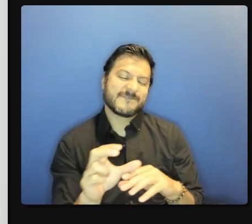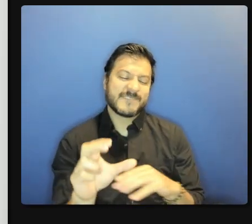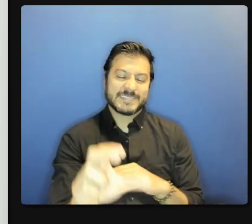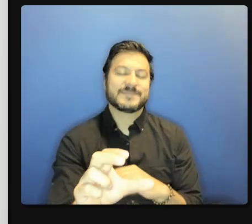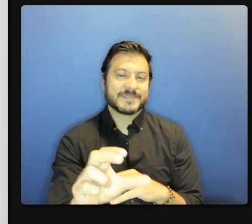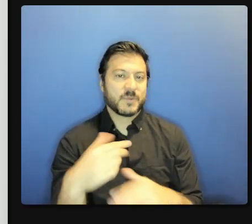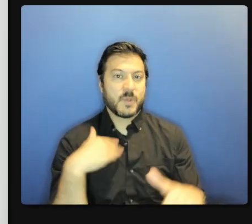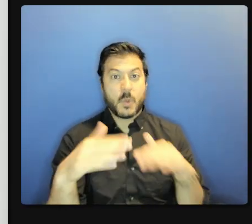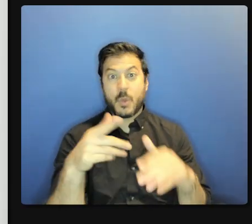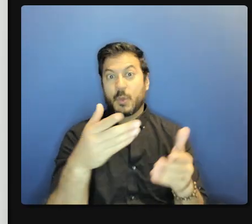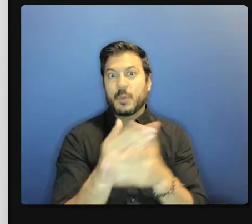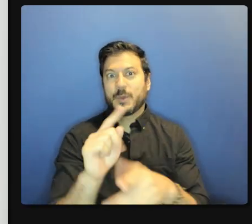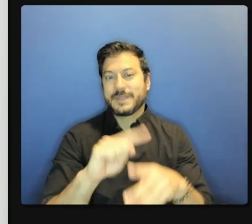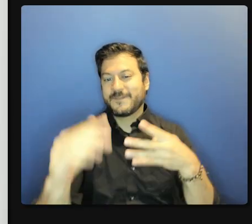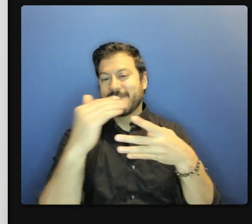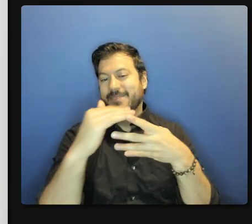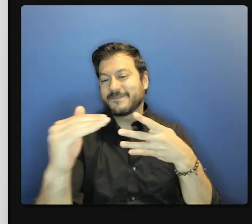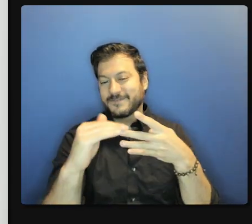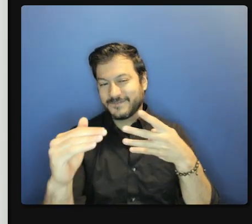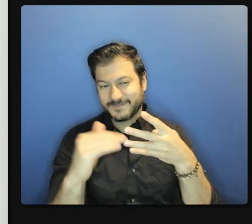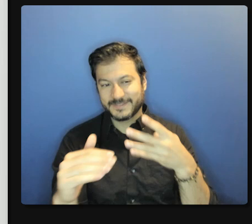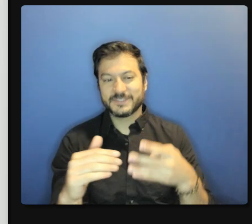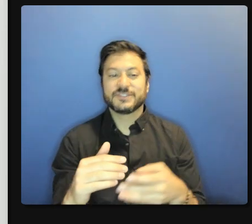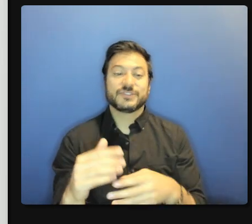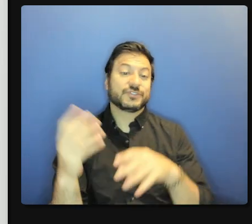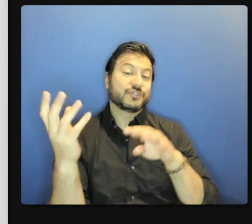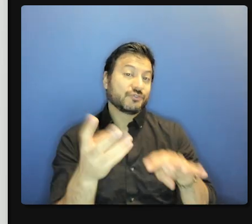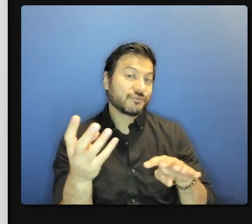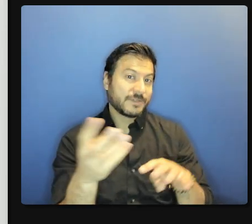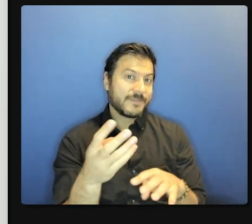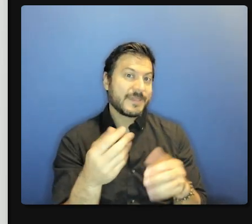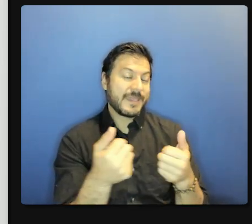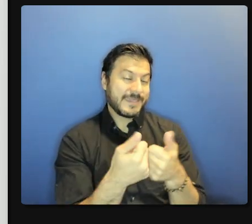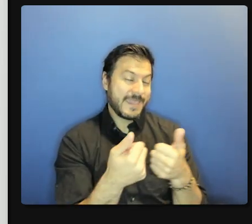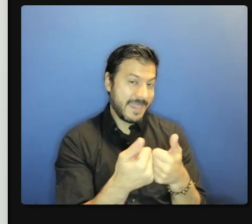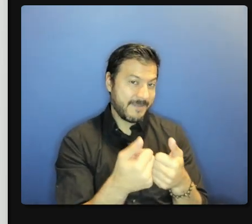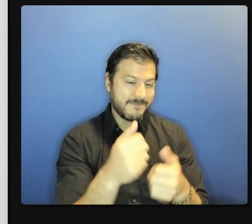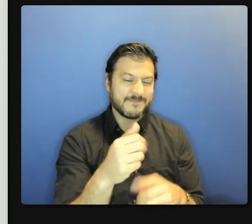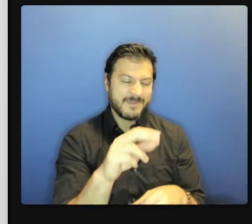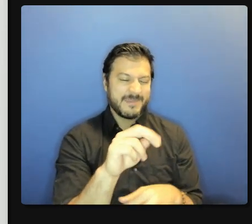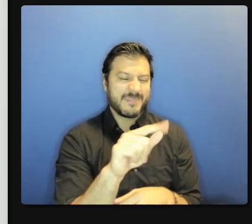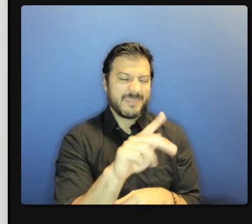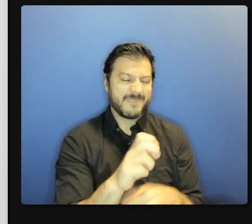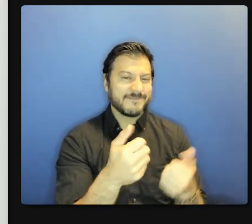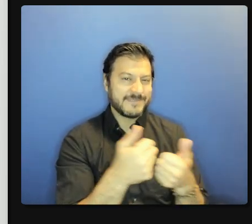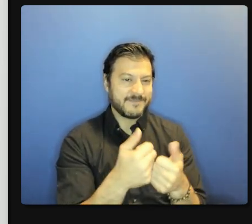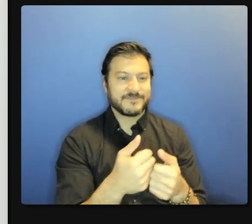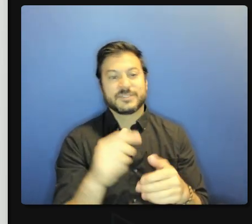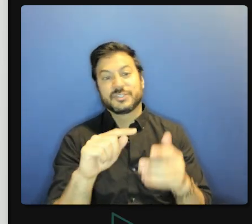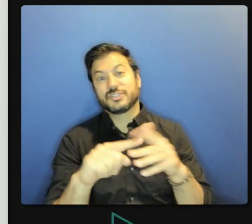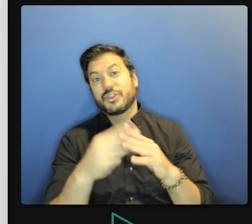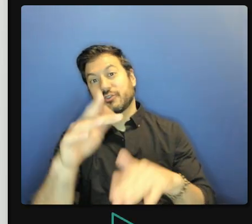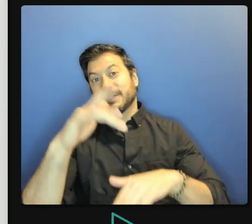We'll walk you through these levels from streaming a console native game to starting your touch adaptation story